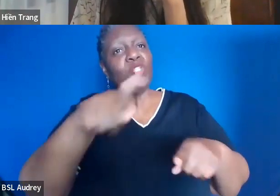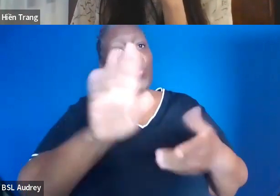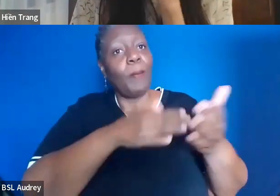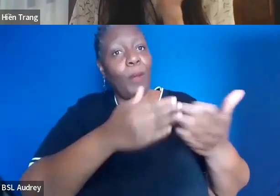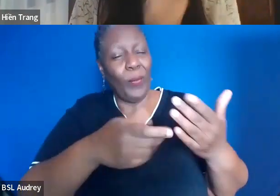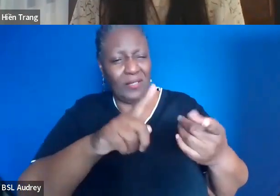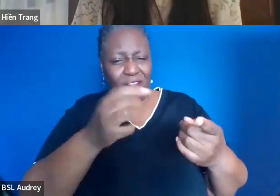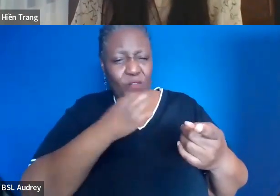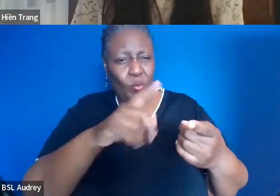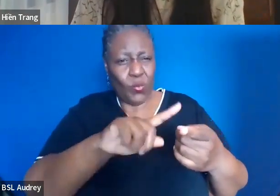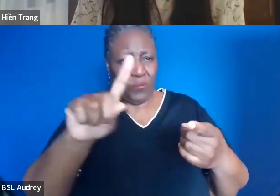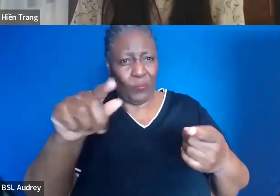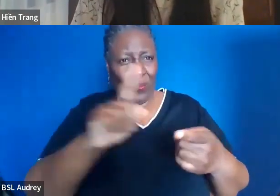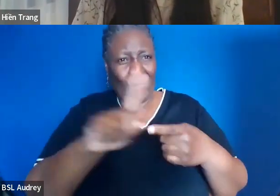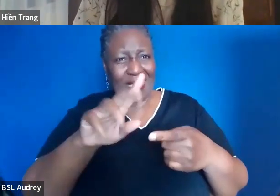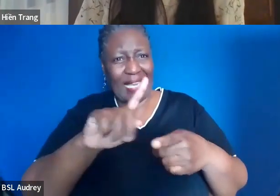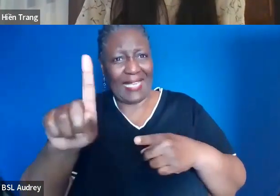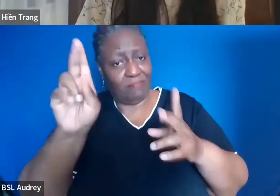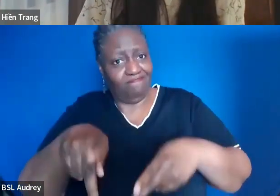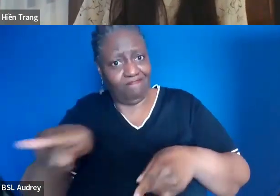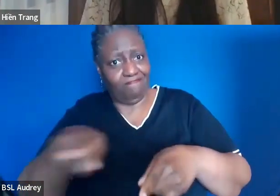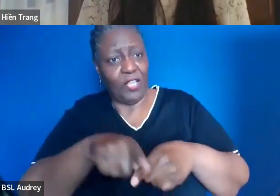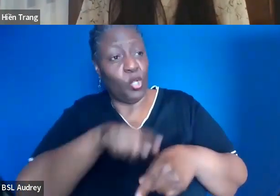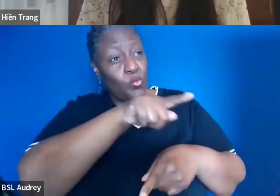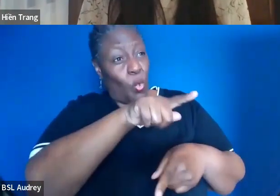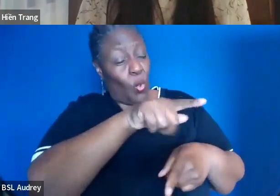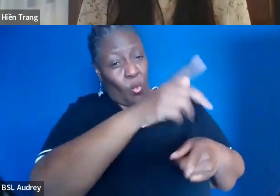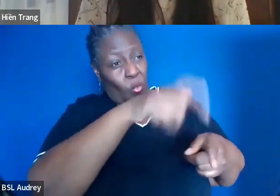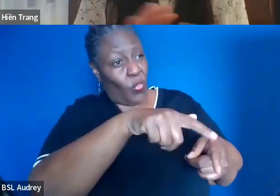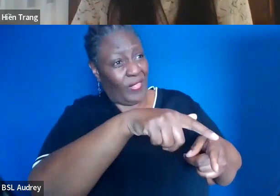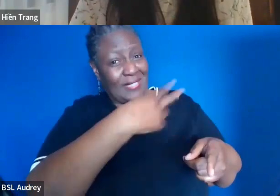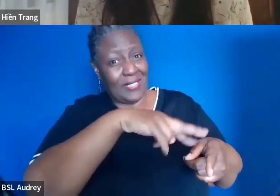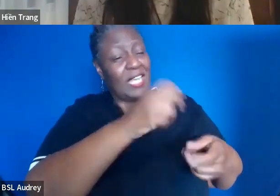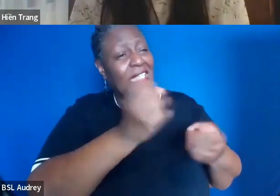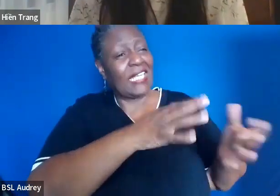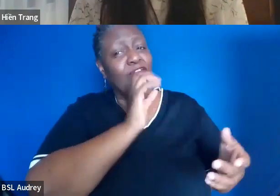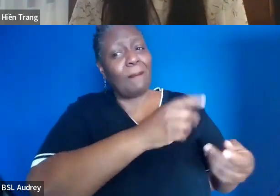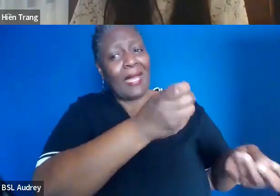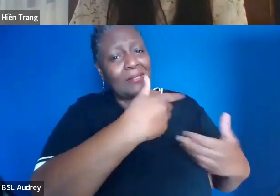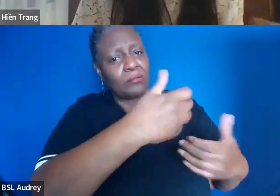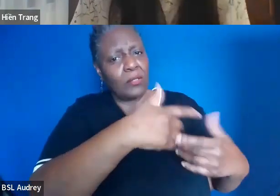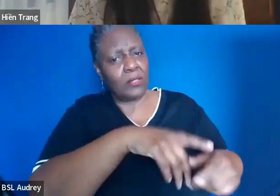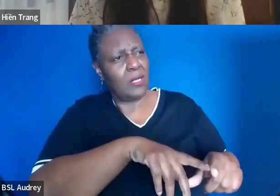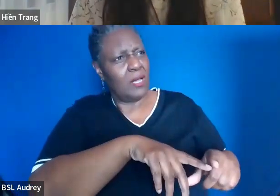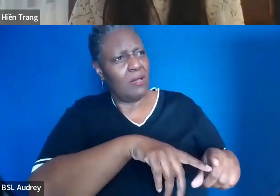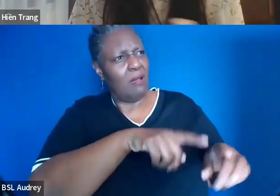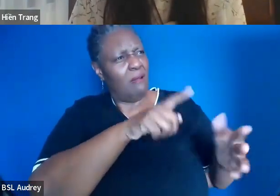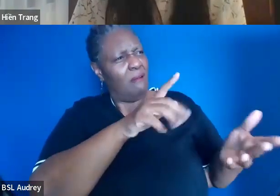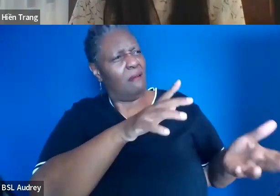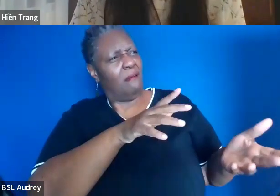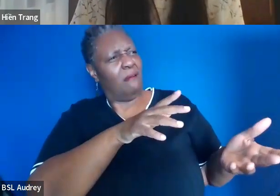and at that moment it was like there was a beautiful light shining over this old guy